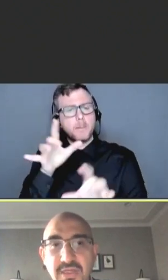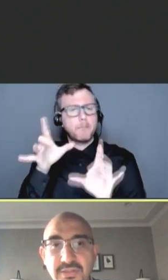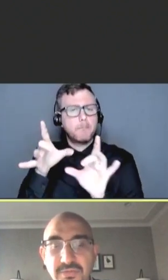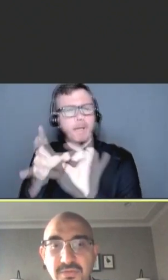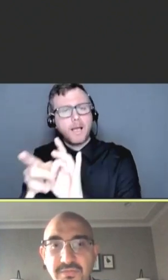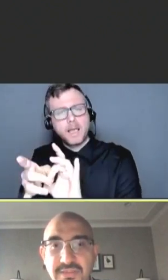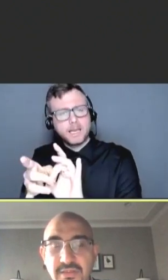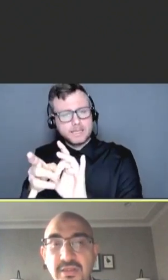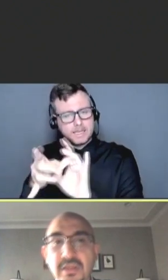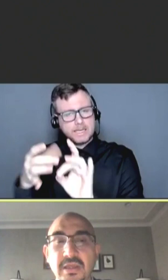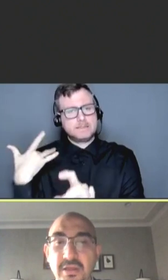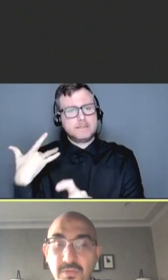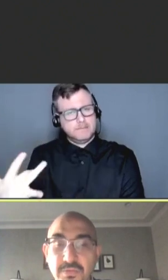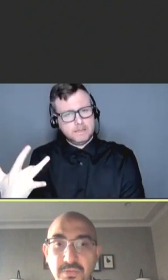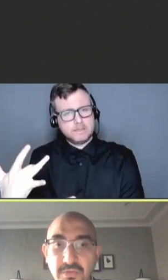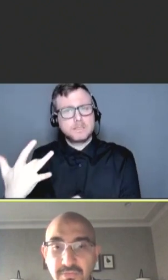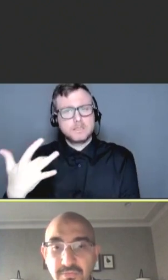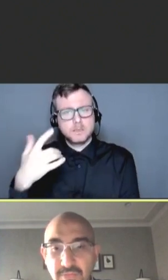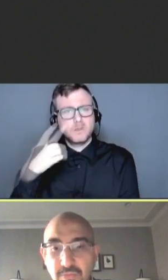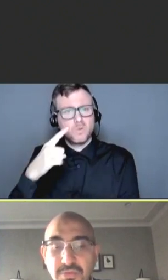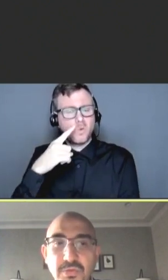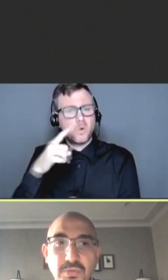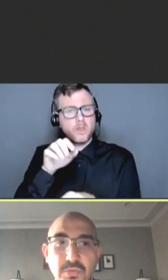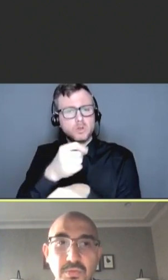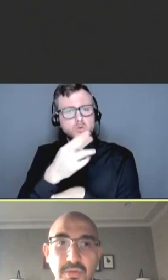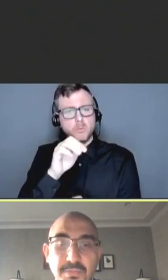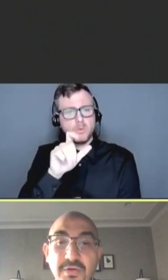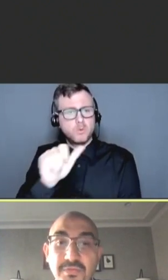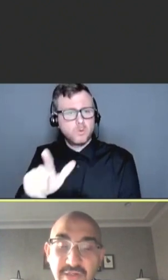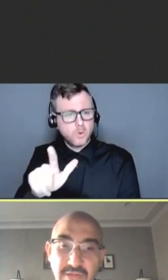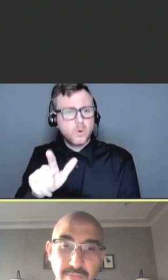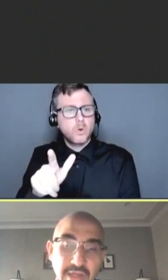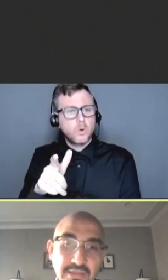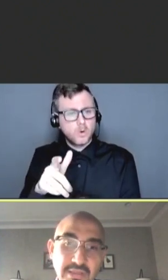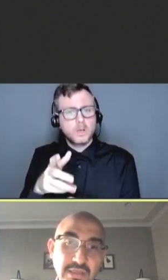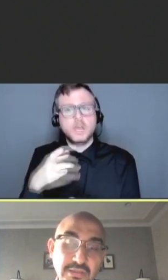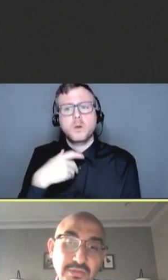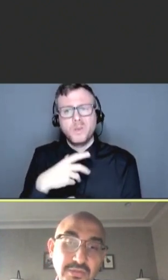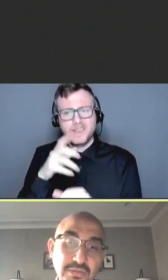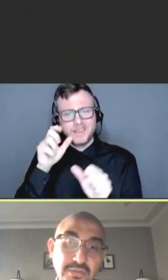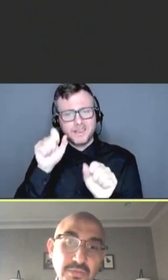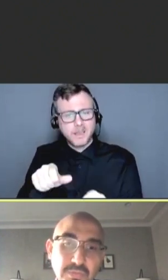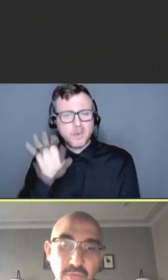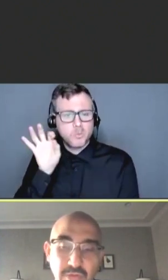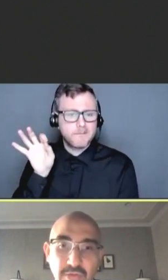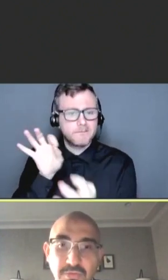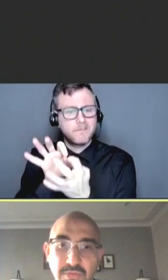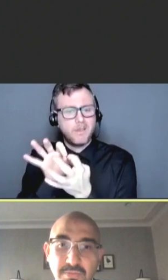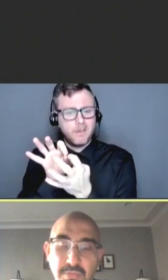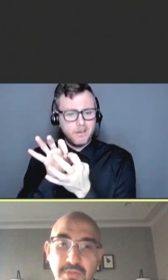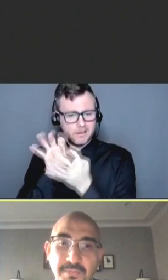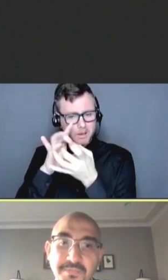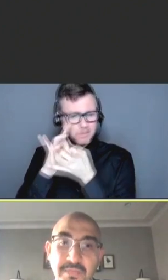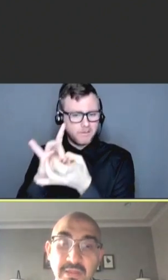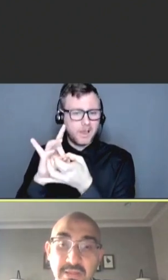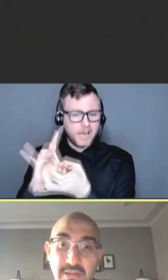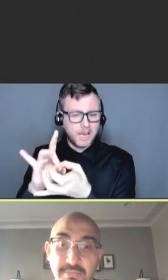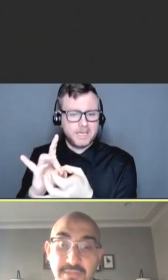reaction to the vaccine. And also in continue to perfect the binding -- with more one from memory.